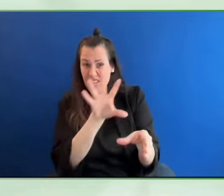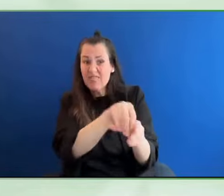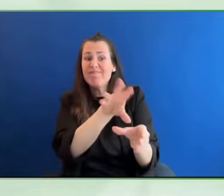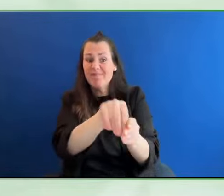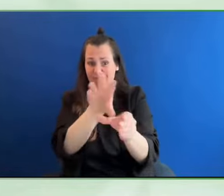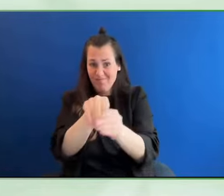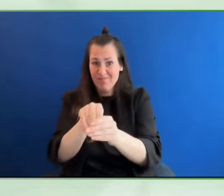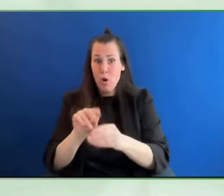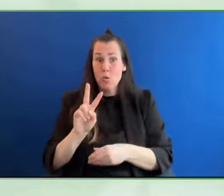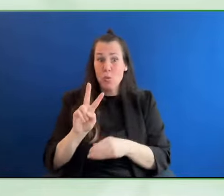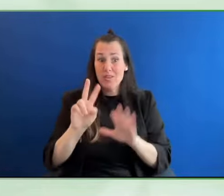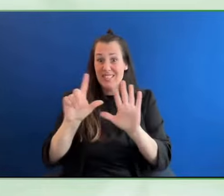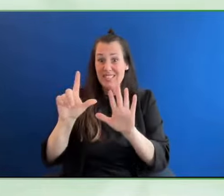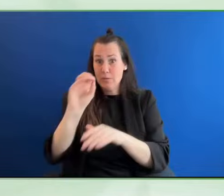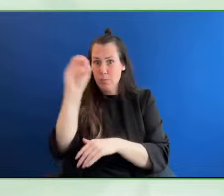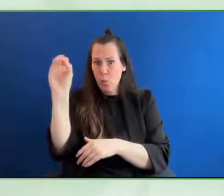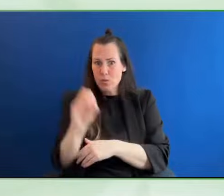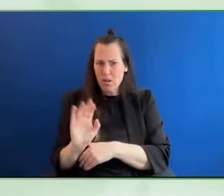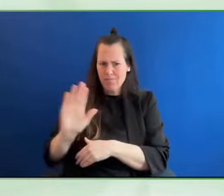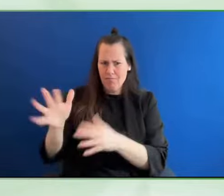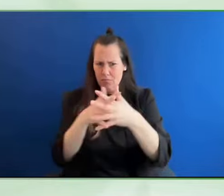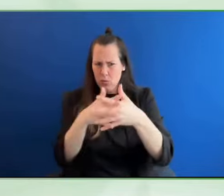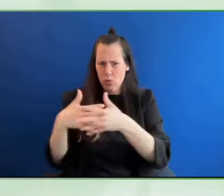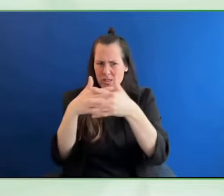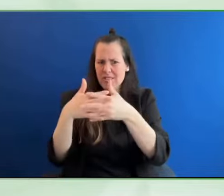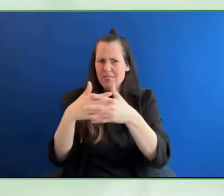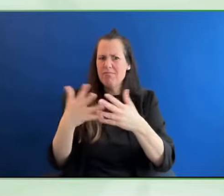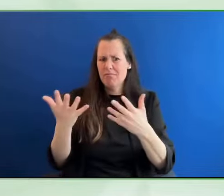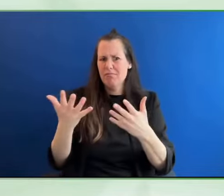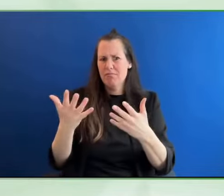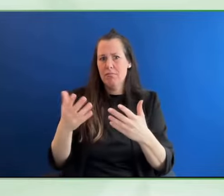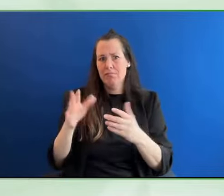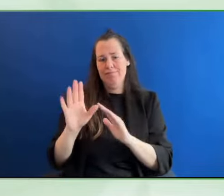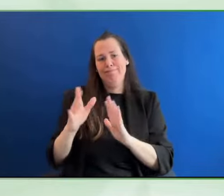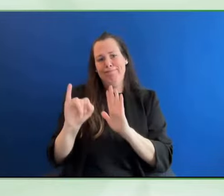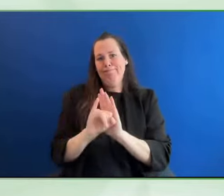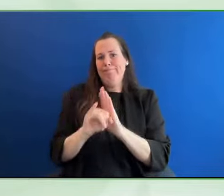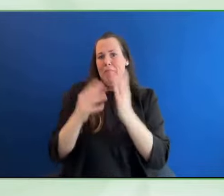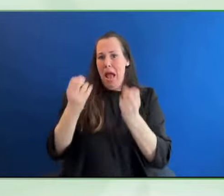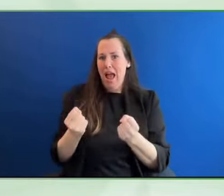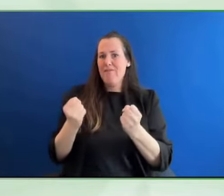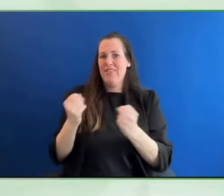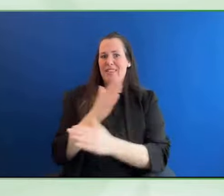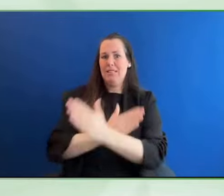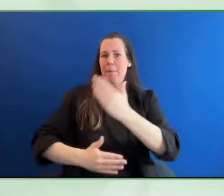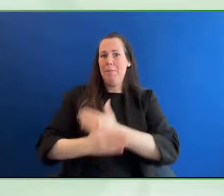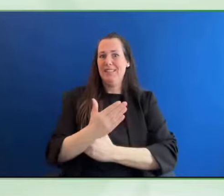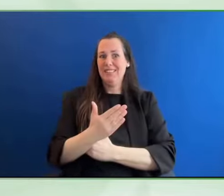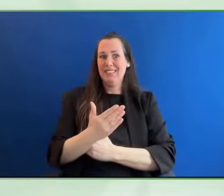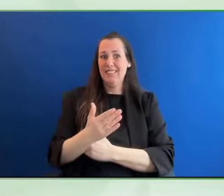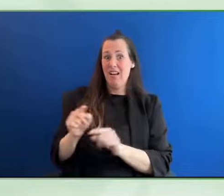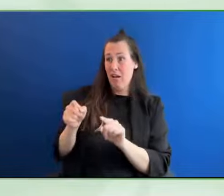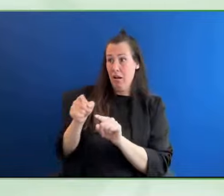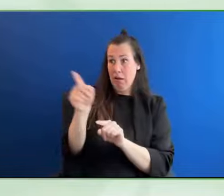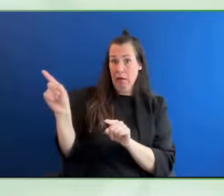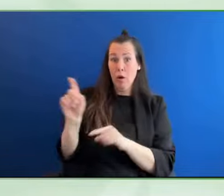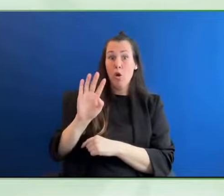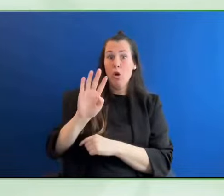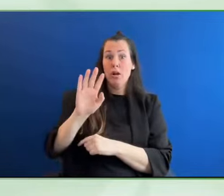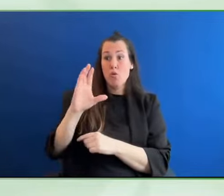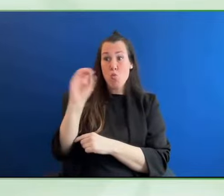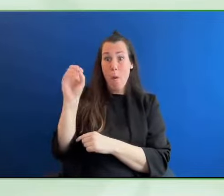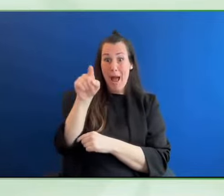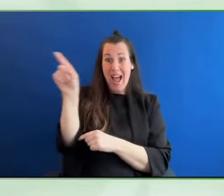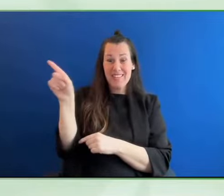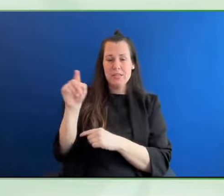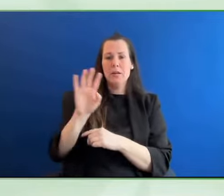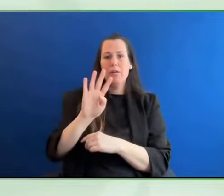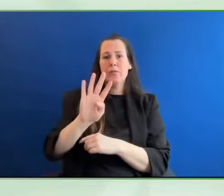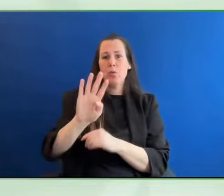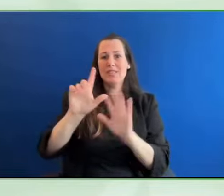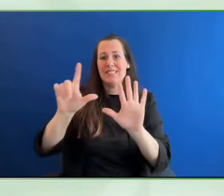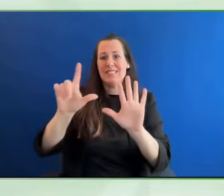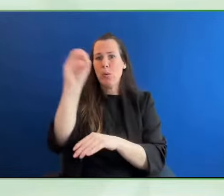What we need to do is create cultures where we are sharing our stories, sharing, I jokingly